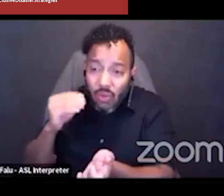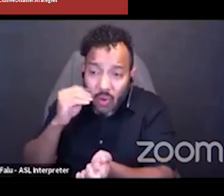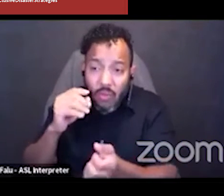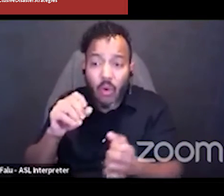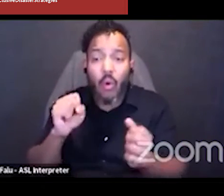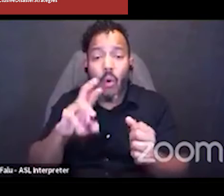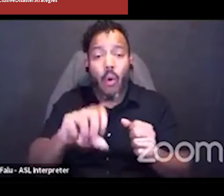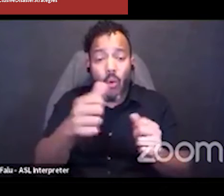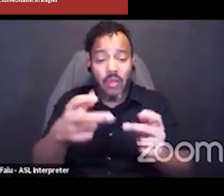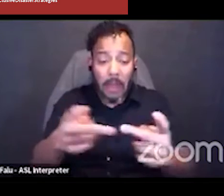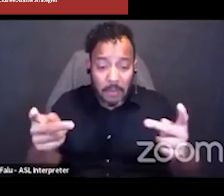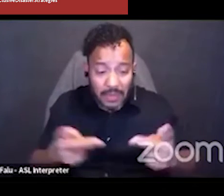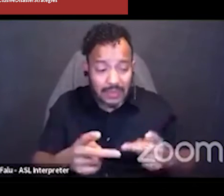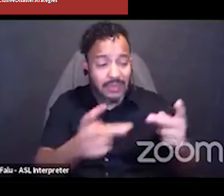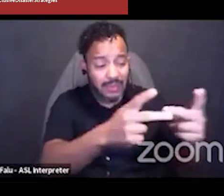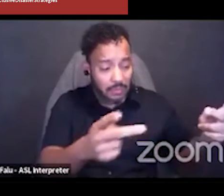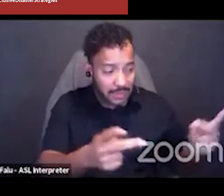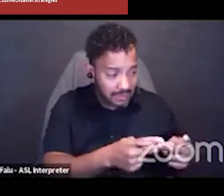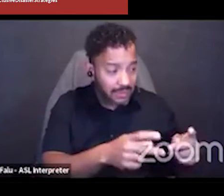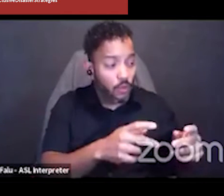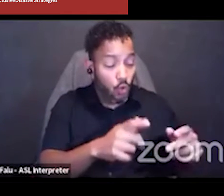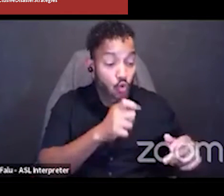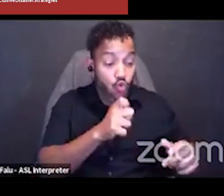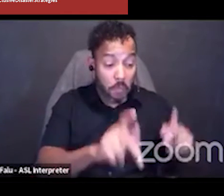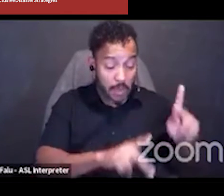other congregate care facilities.